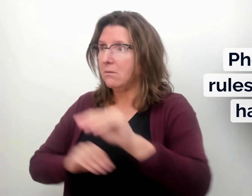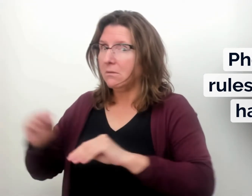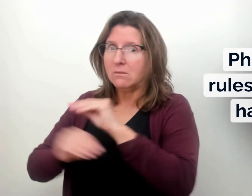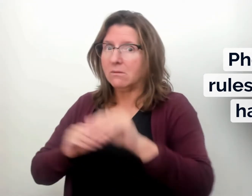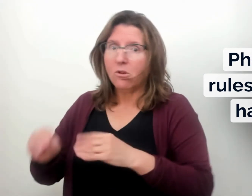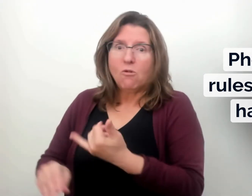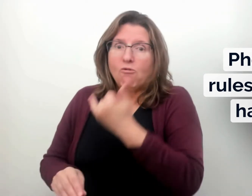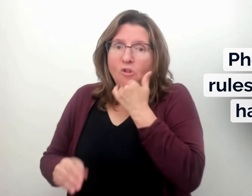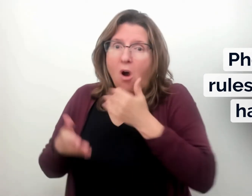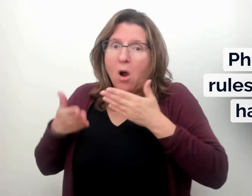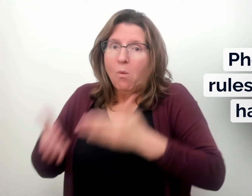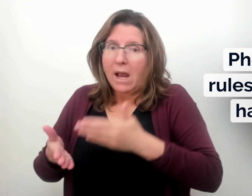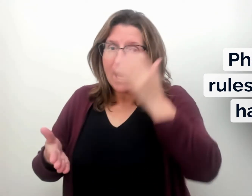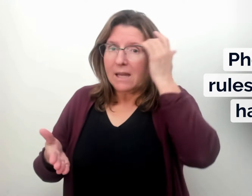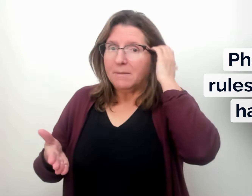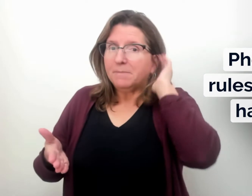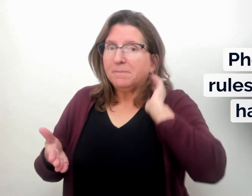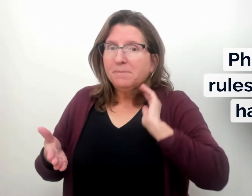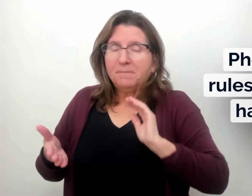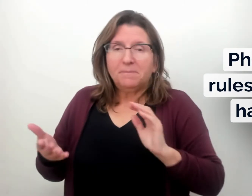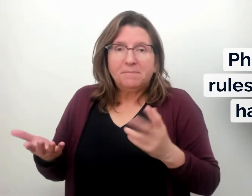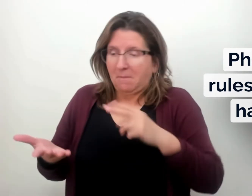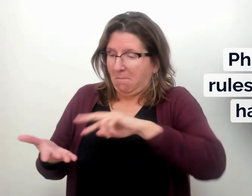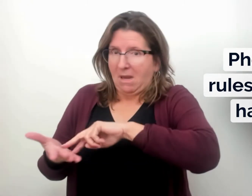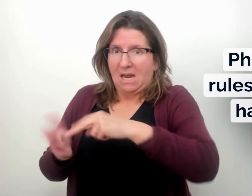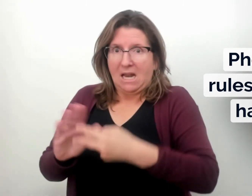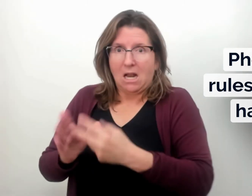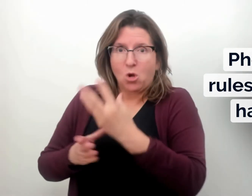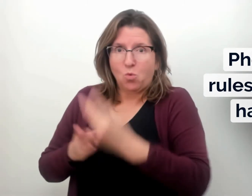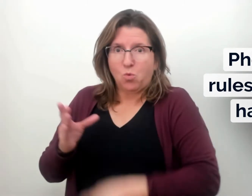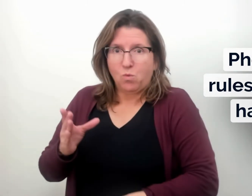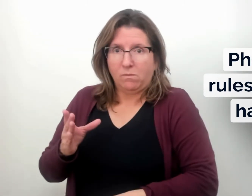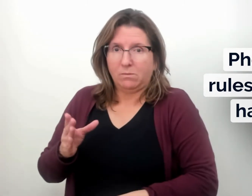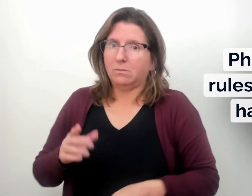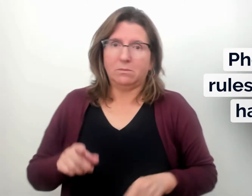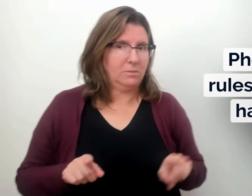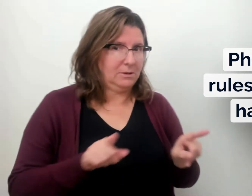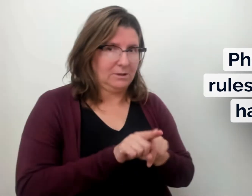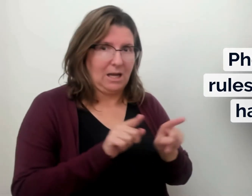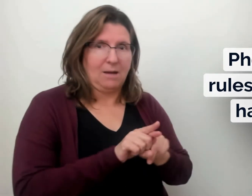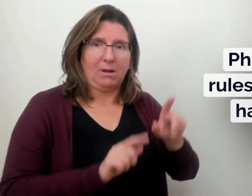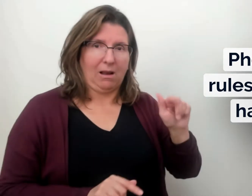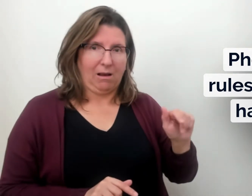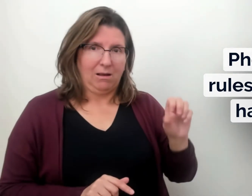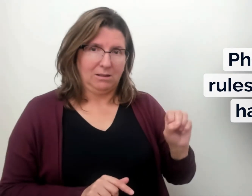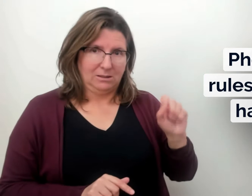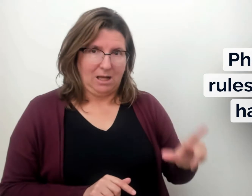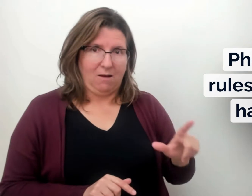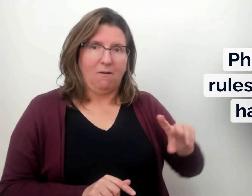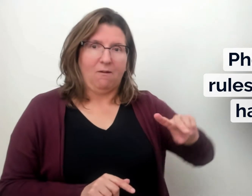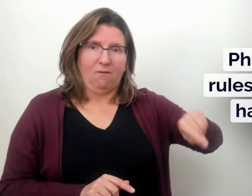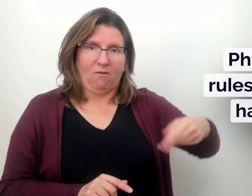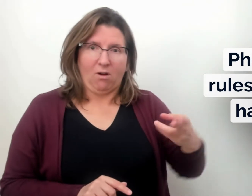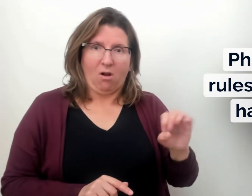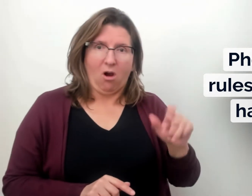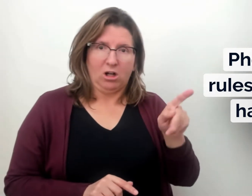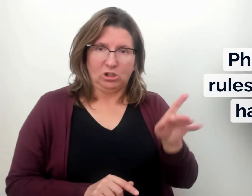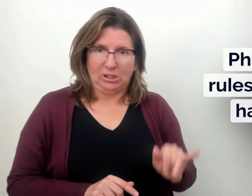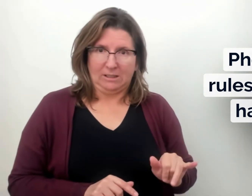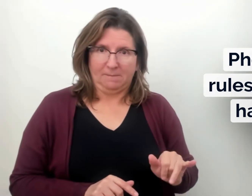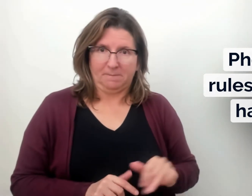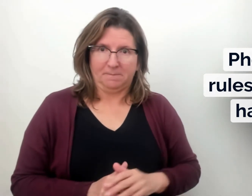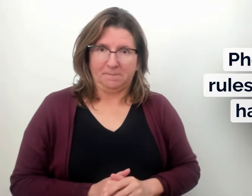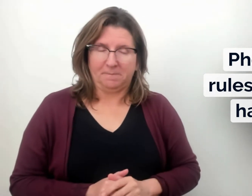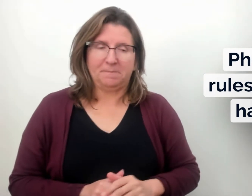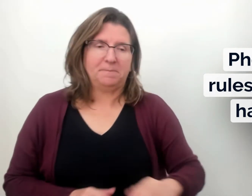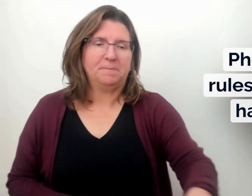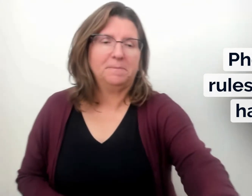Some will not make sense. Some combinations don't have meaning. The same is true in ASL.